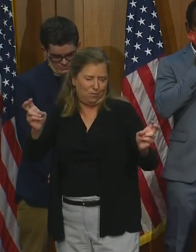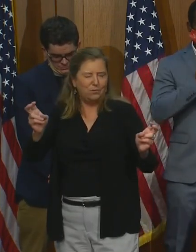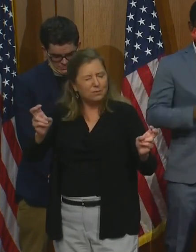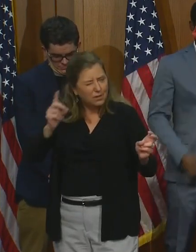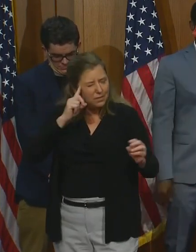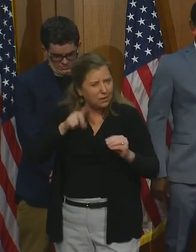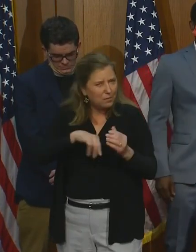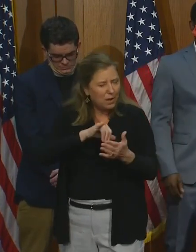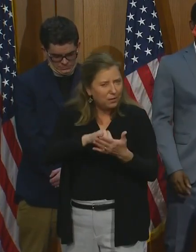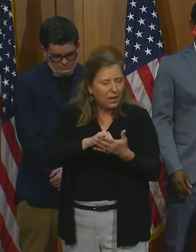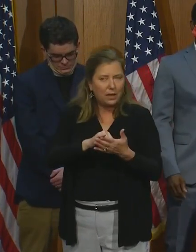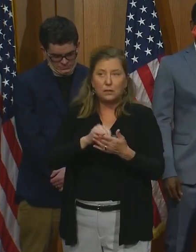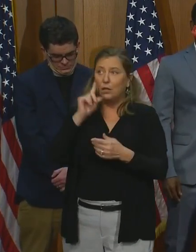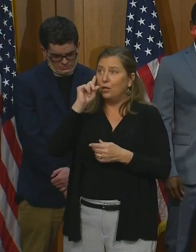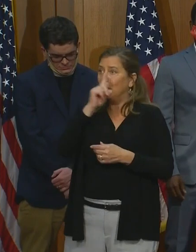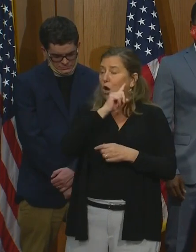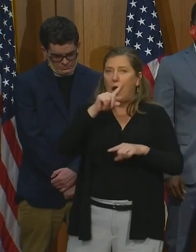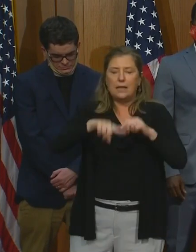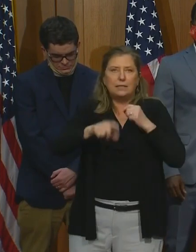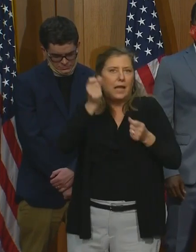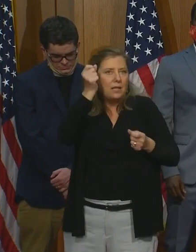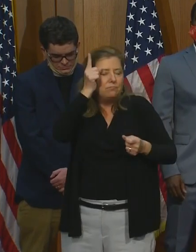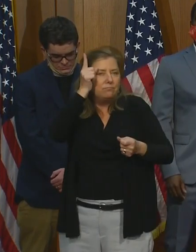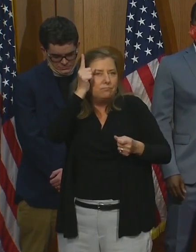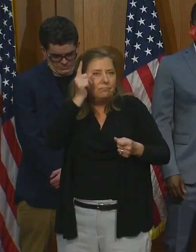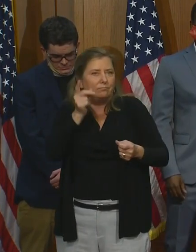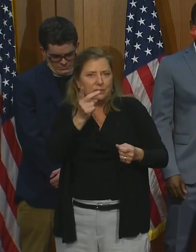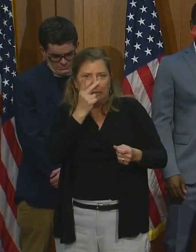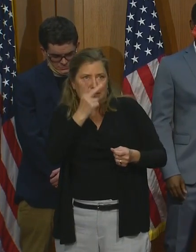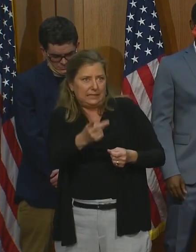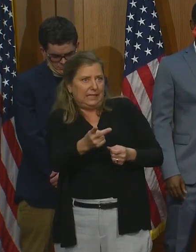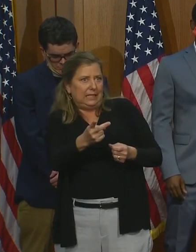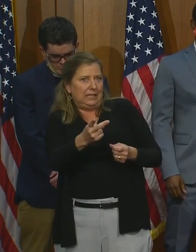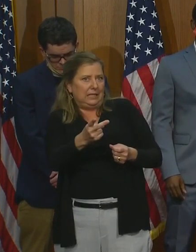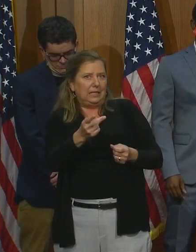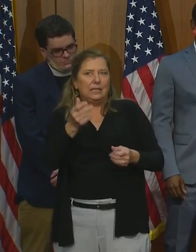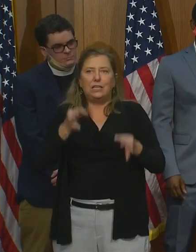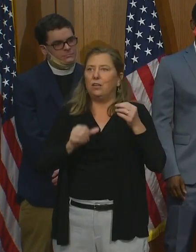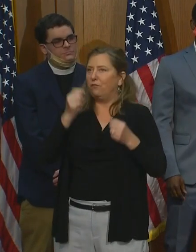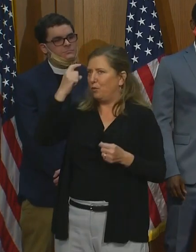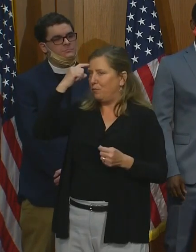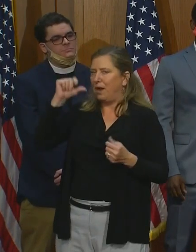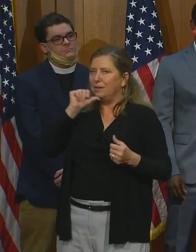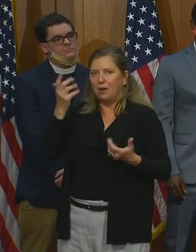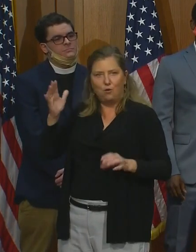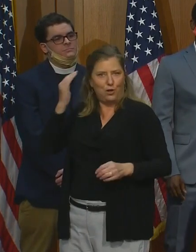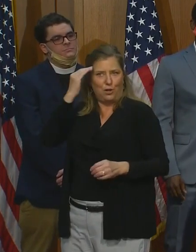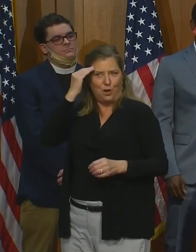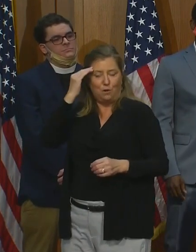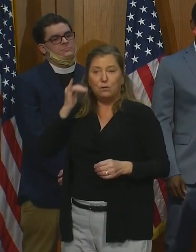MIND DOESN'T KNOW. THANK ABOUT